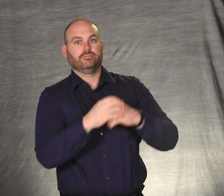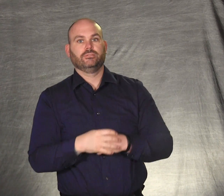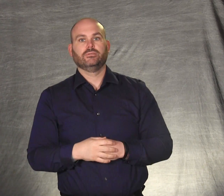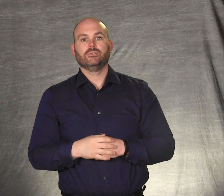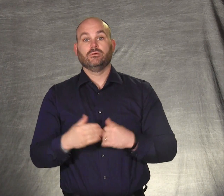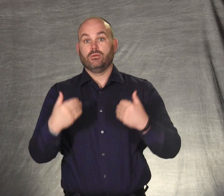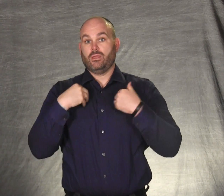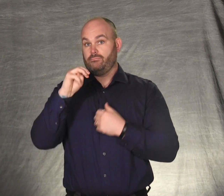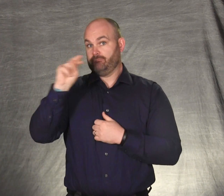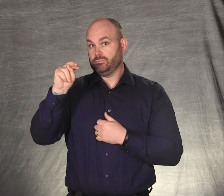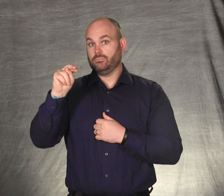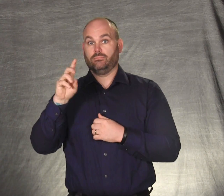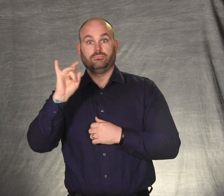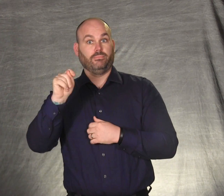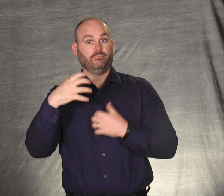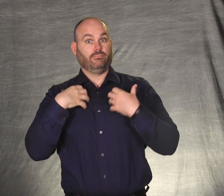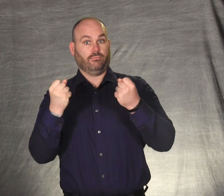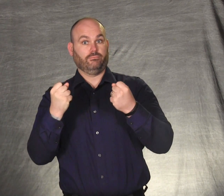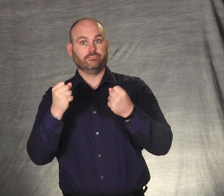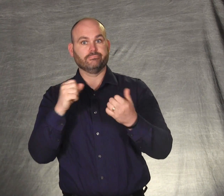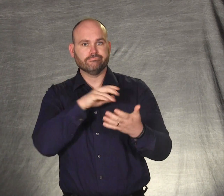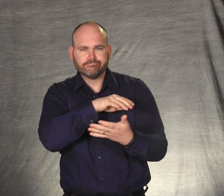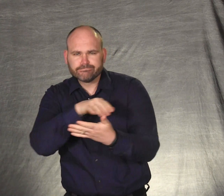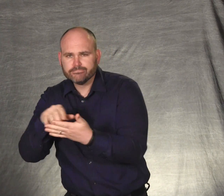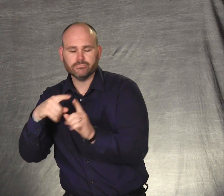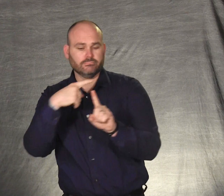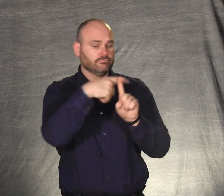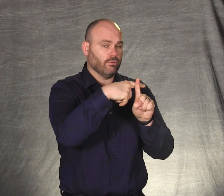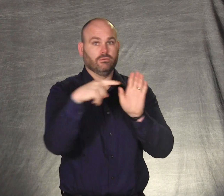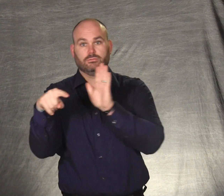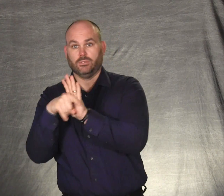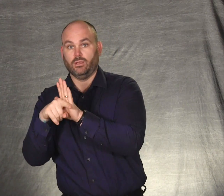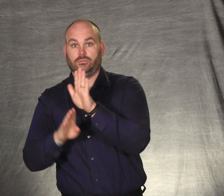to have the Minnesota Department of Health study the pros and cons